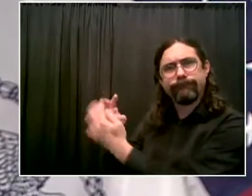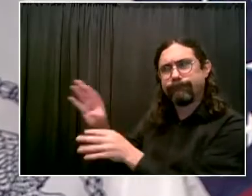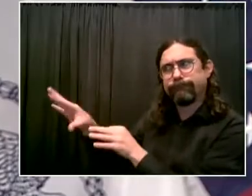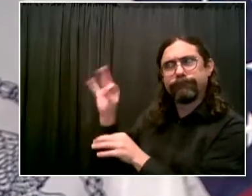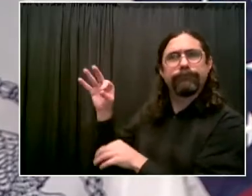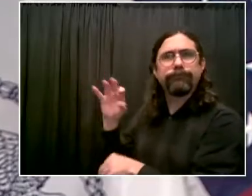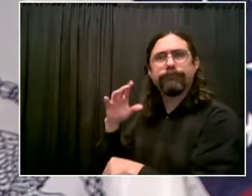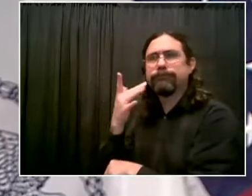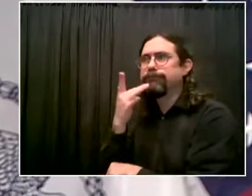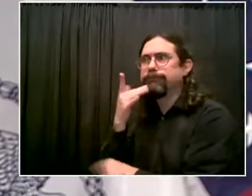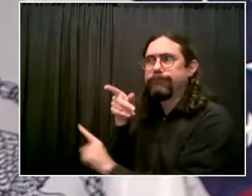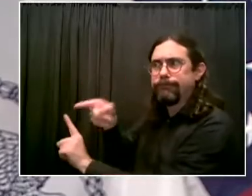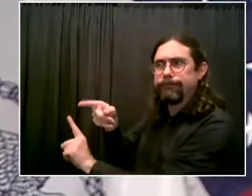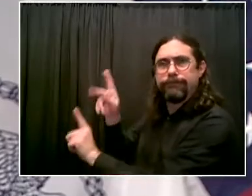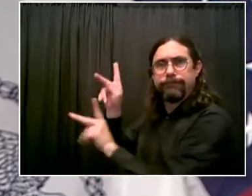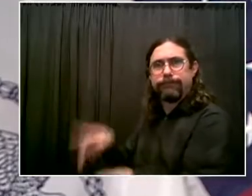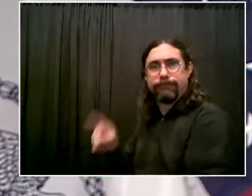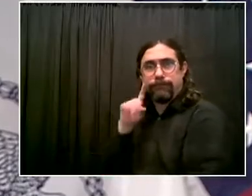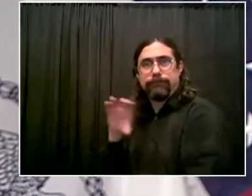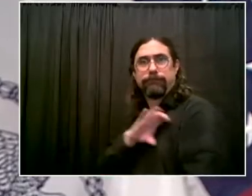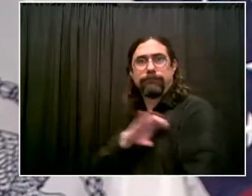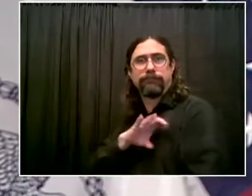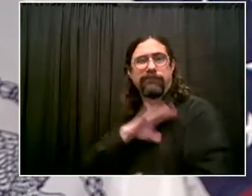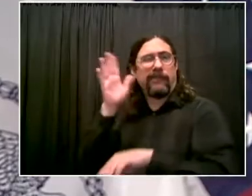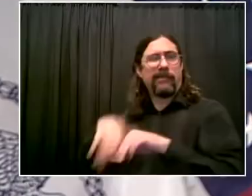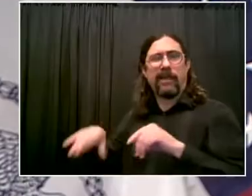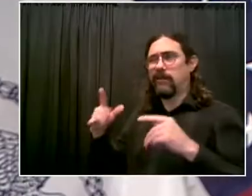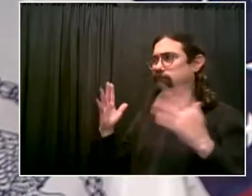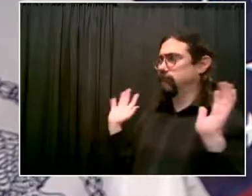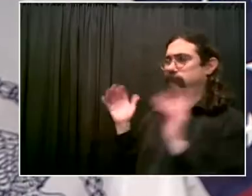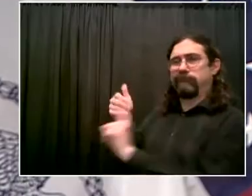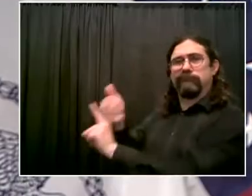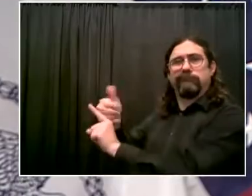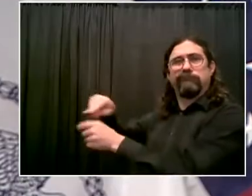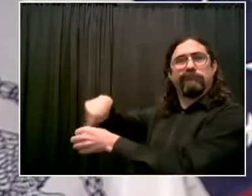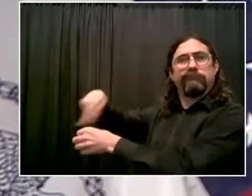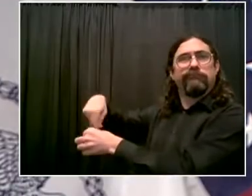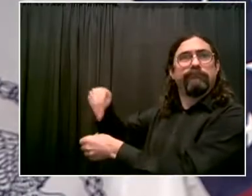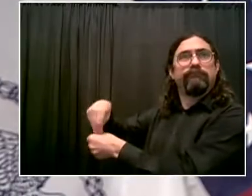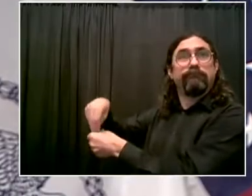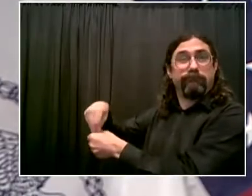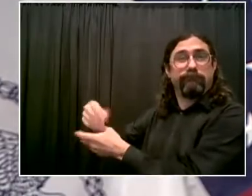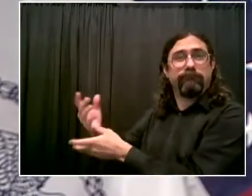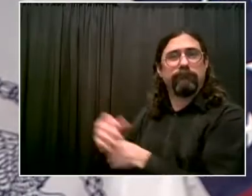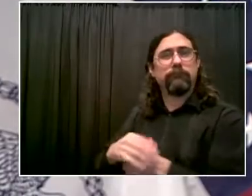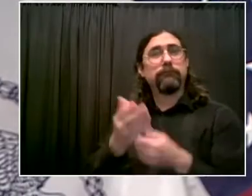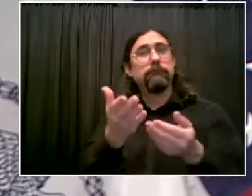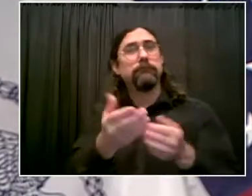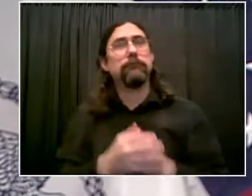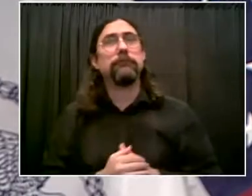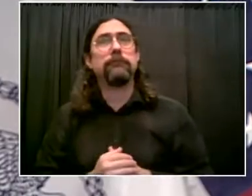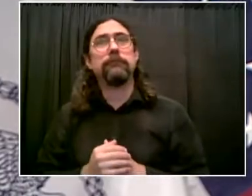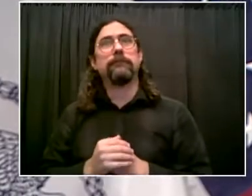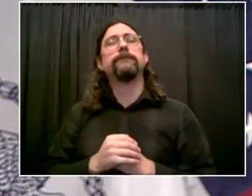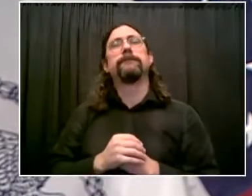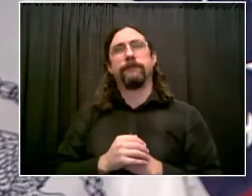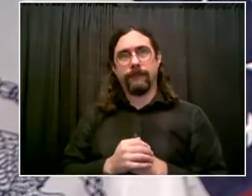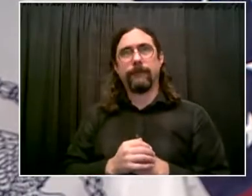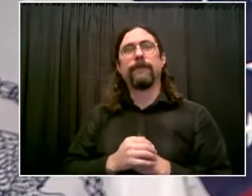EFFORTS, CONTINUE TO DIVERSIFTHE LIPOCEFORCE ALL OF THESE THINGS MATTER. GO AHEAD JN UA MANUEL. Reporter: ERIC GARDNER